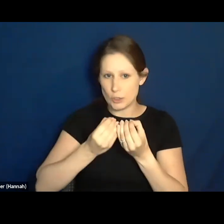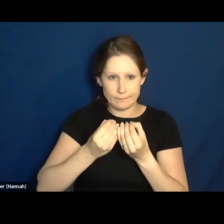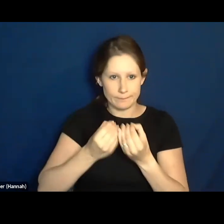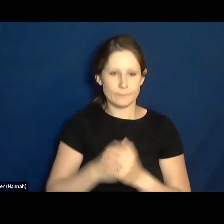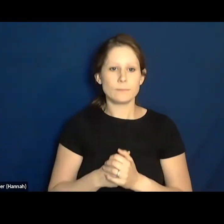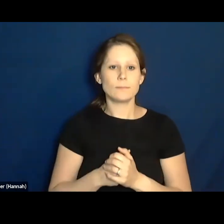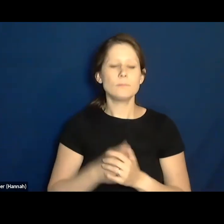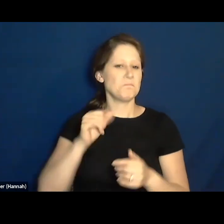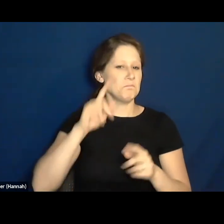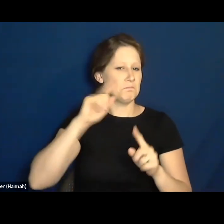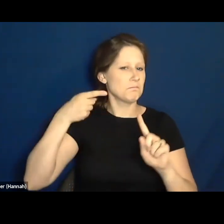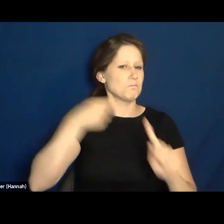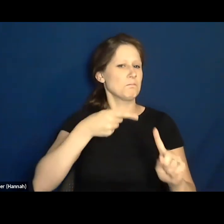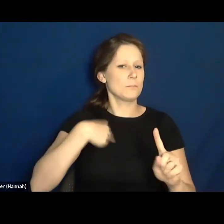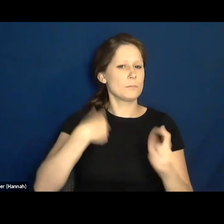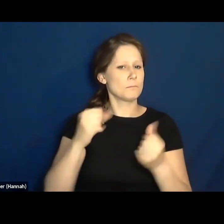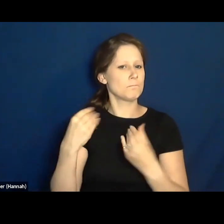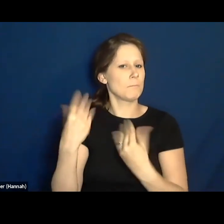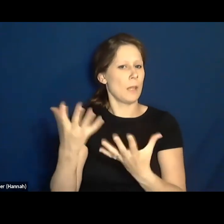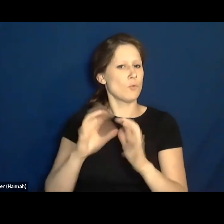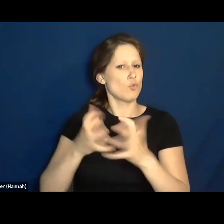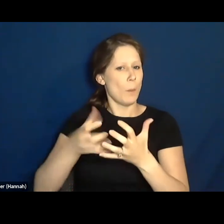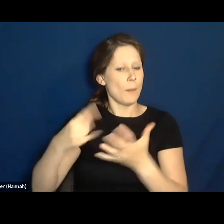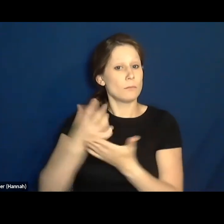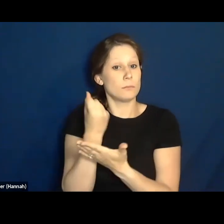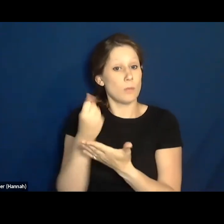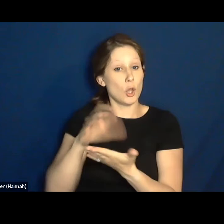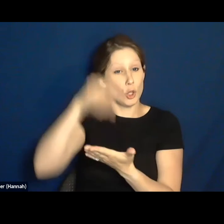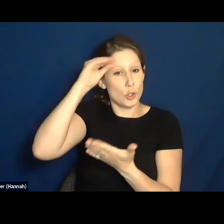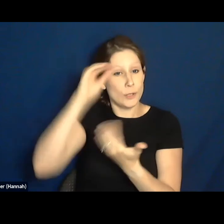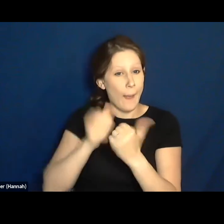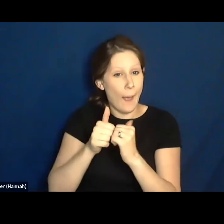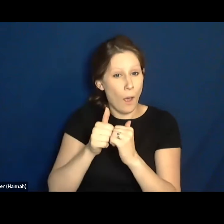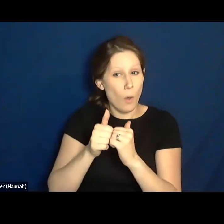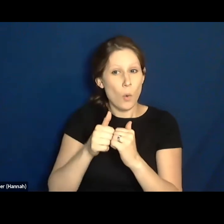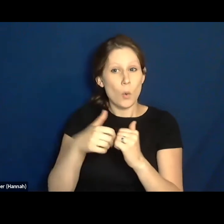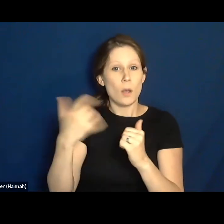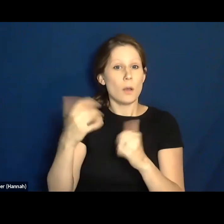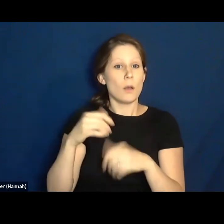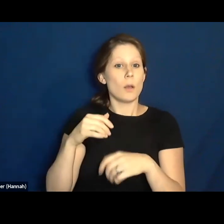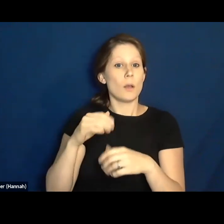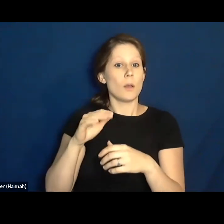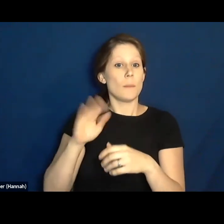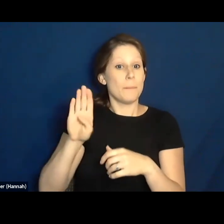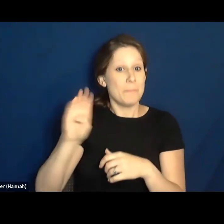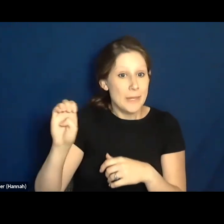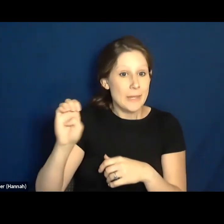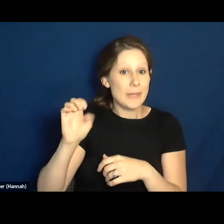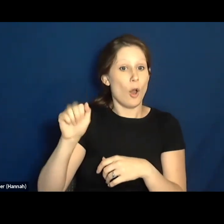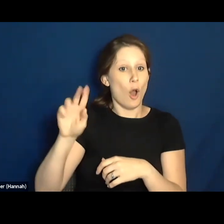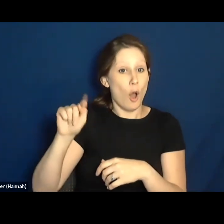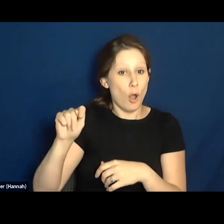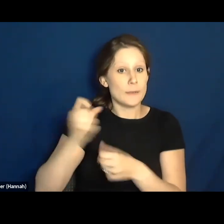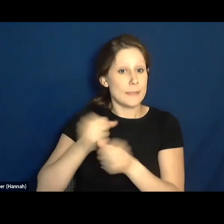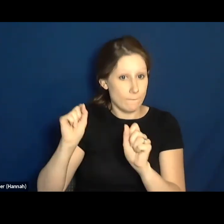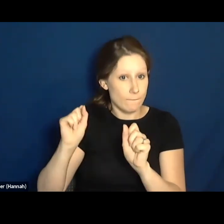purpose, to give groups a chance, learn how to be ArtSafe in their operations, presentations,